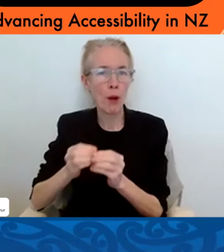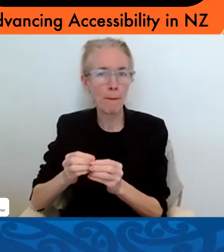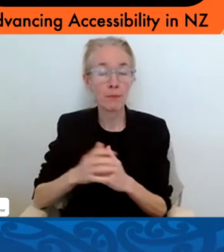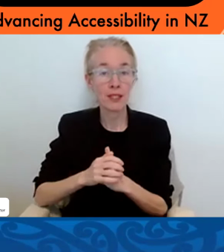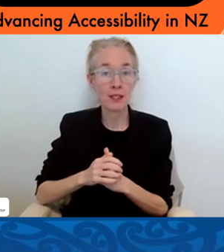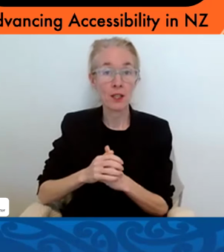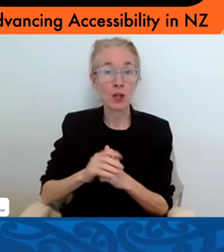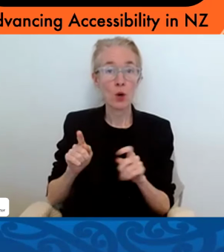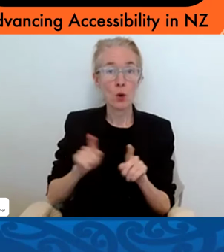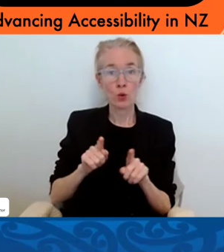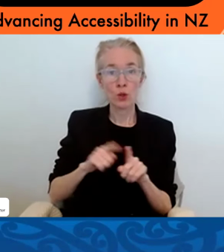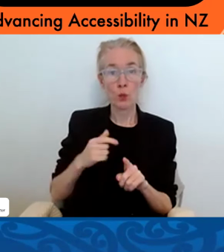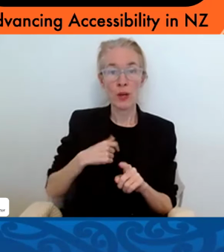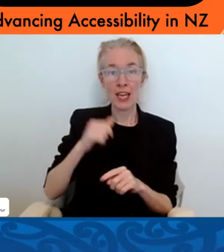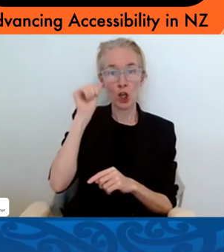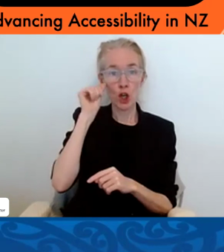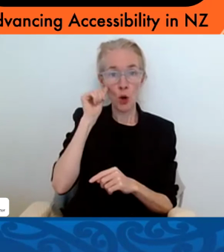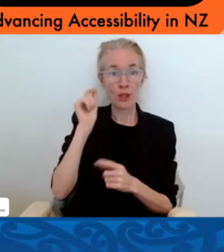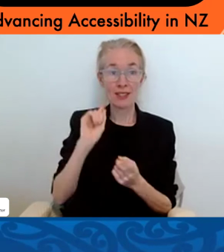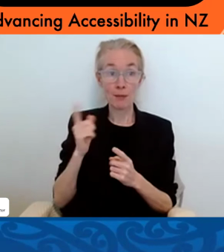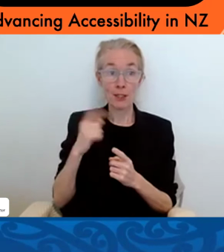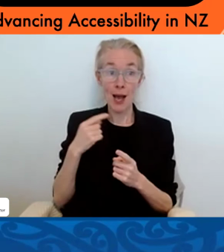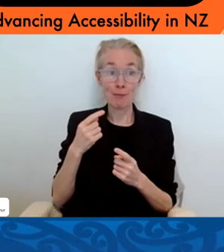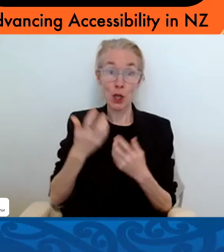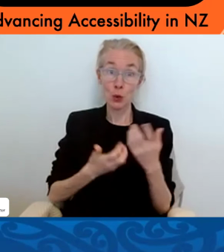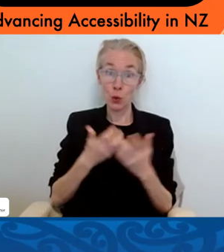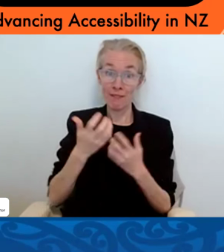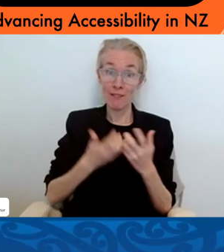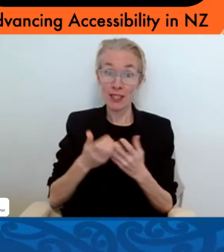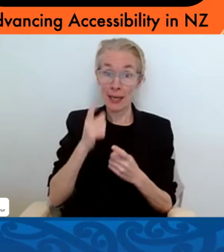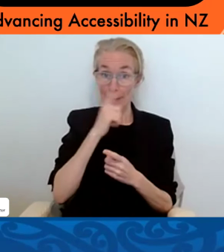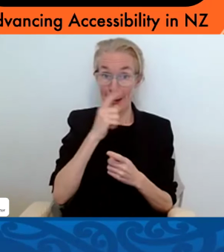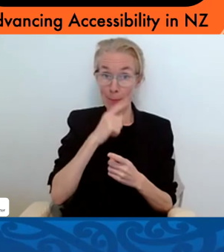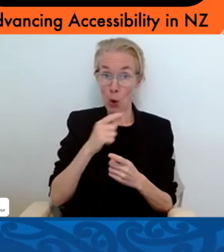can be awfully stupid in this area, so we put our panel of experts